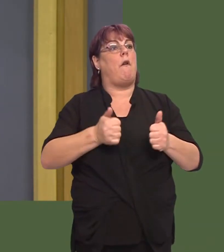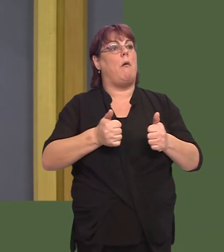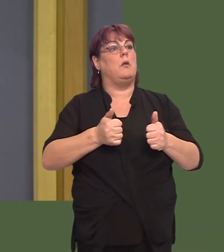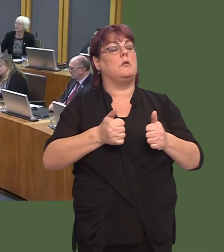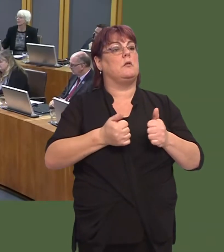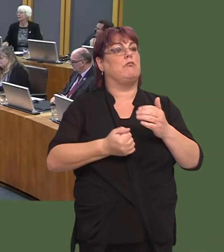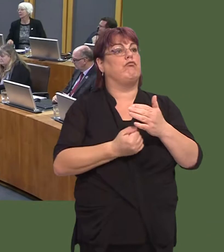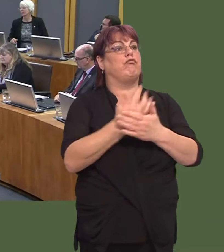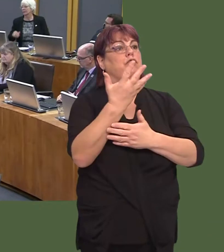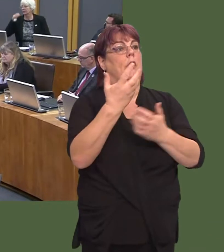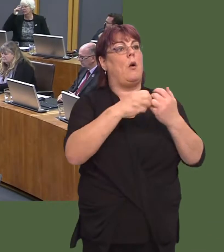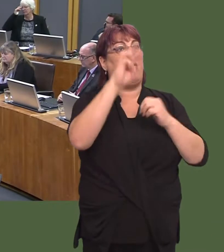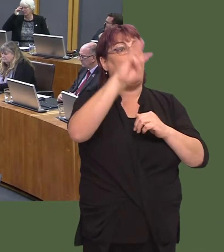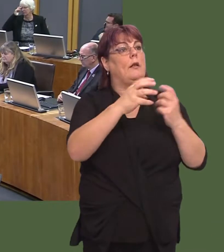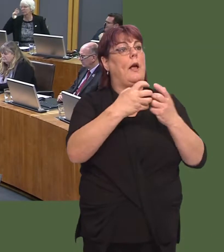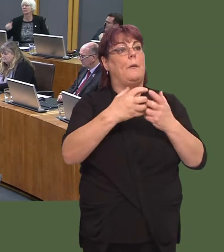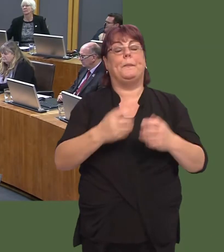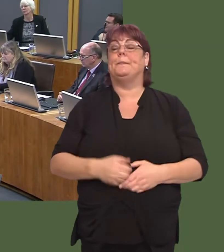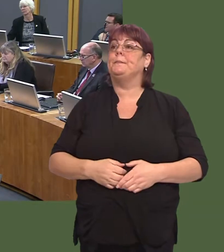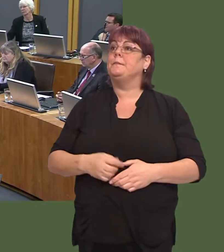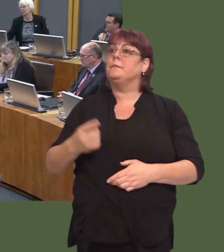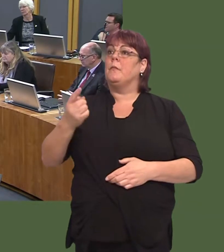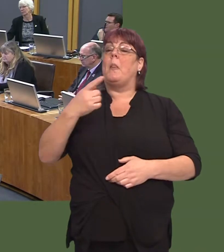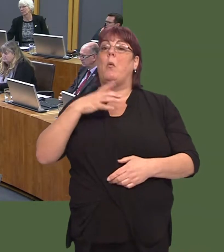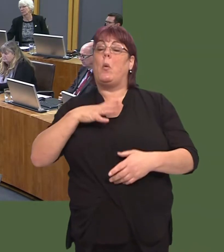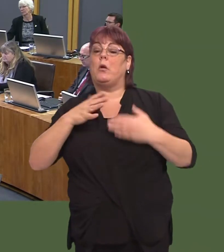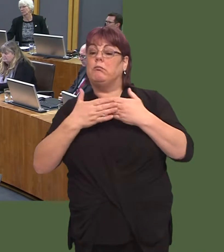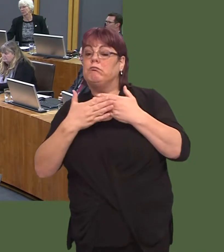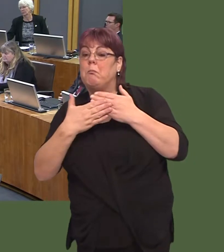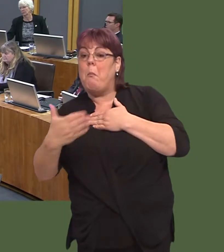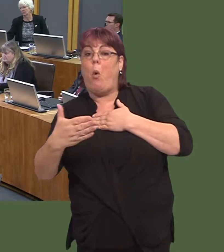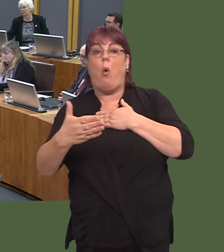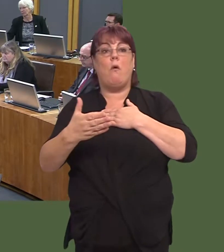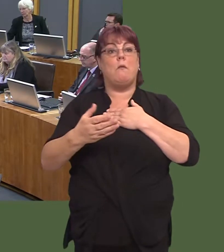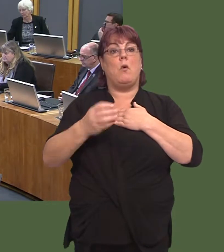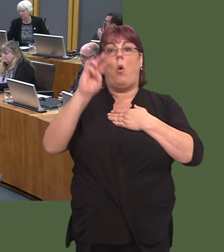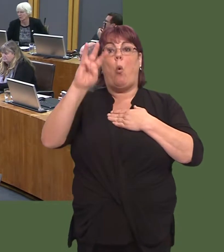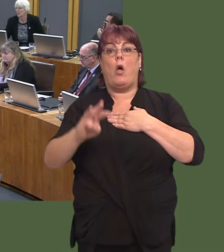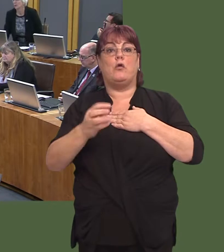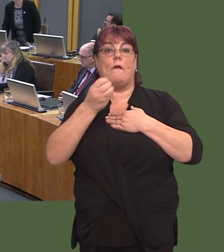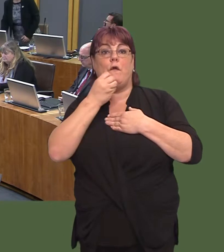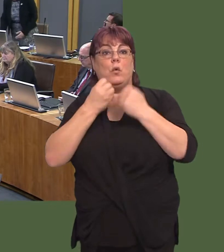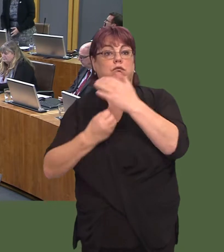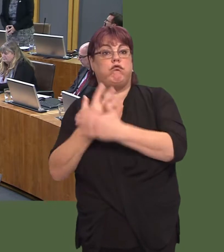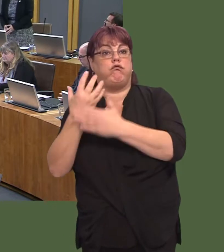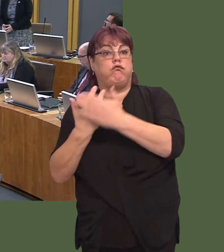develops collaborative approaches that aim to grow the amount of Welsh produce supplied to the public sector. Jenny Rathbone: Thank you.